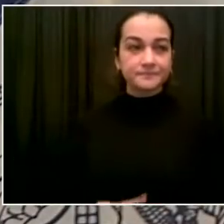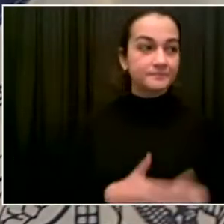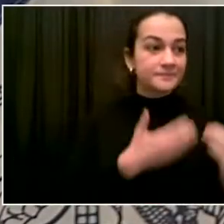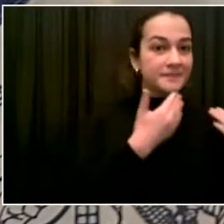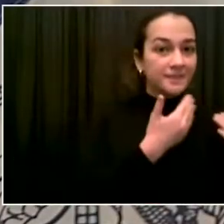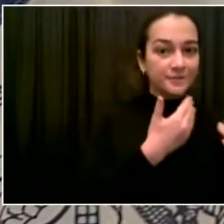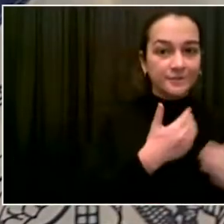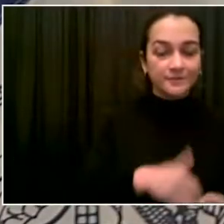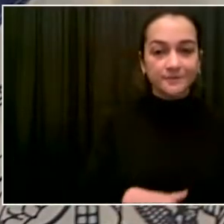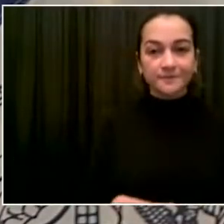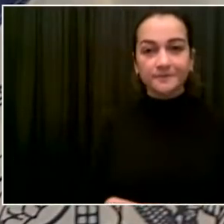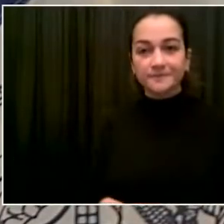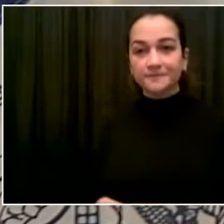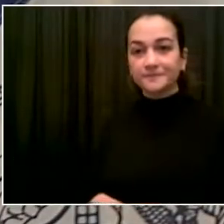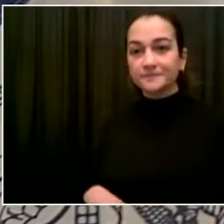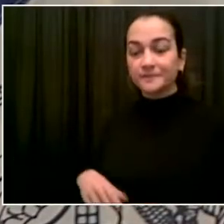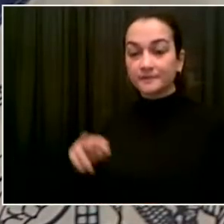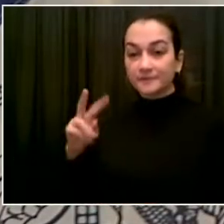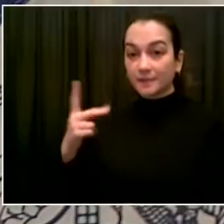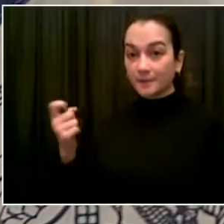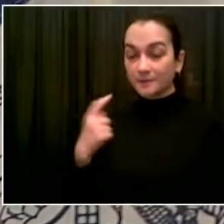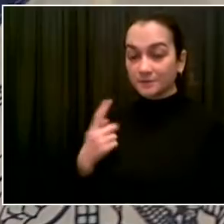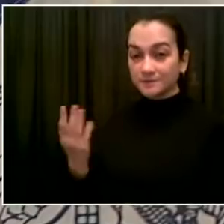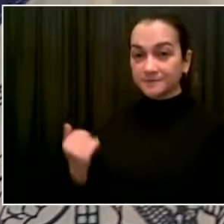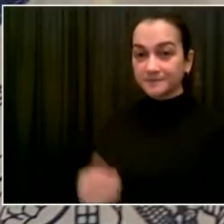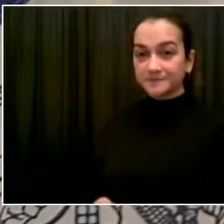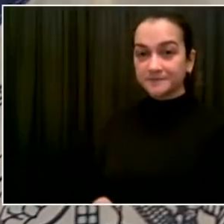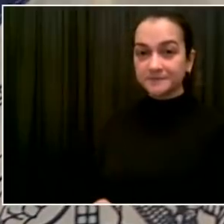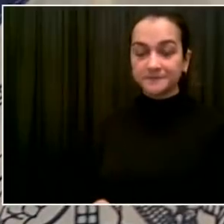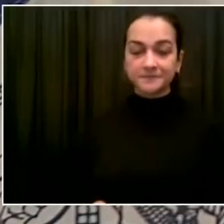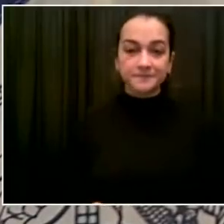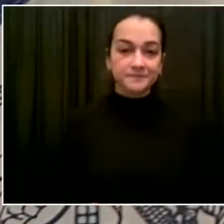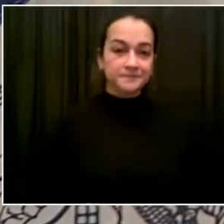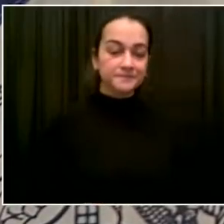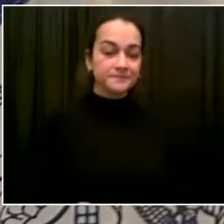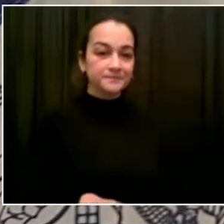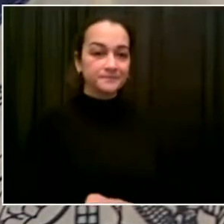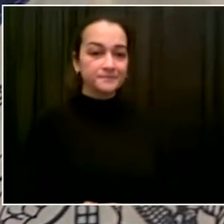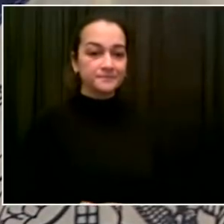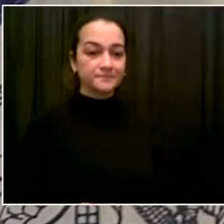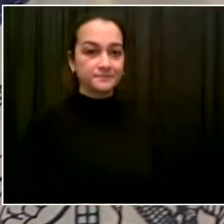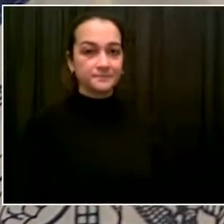OMICRON. THANK YOU. CHRISTINA YOU HA VE ANOTHER